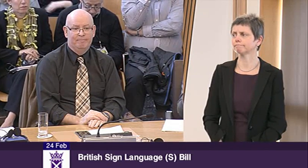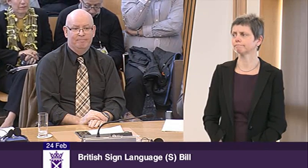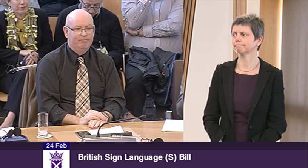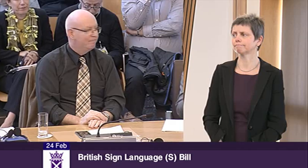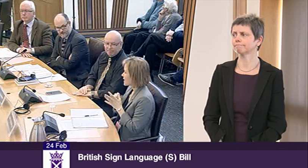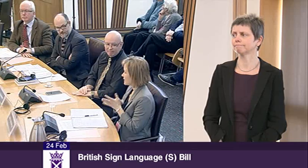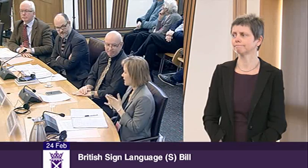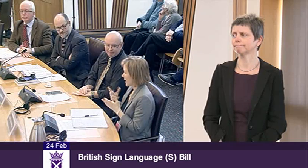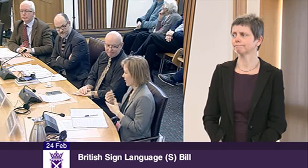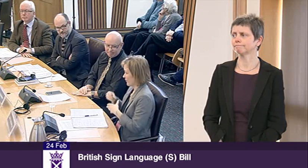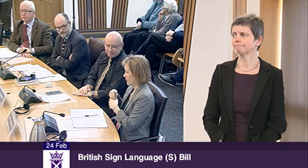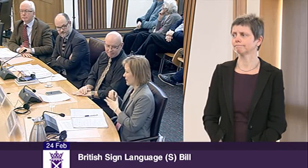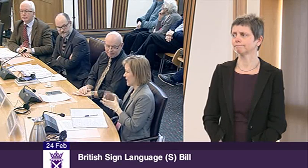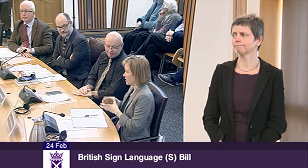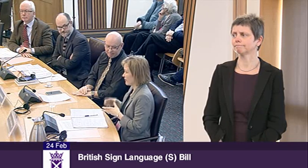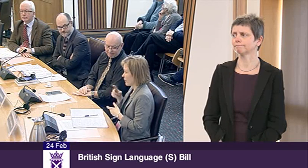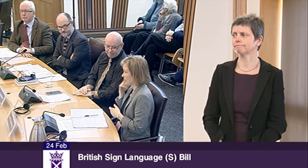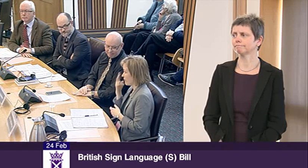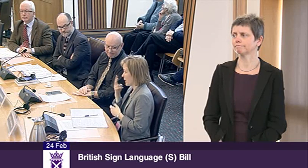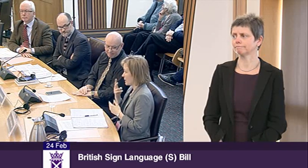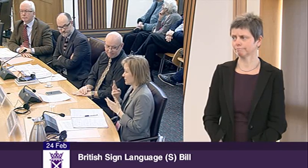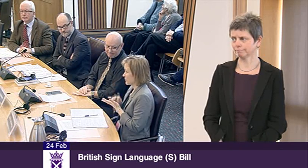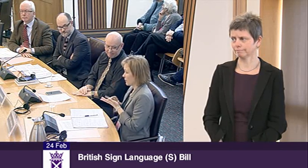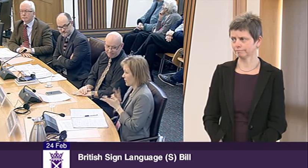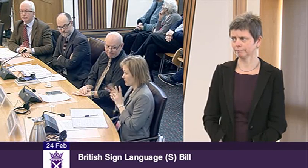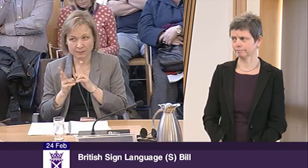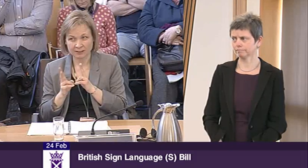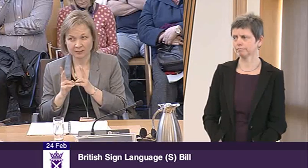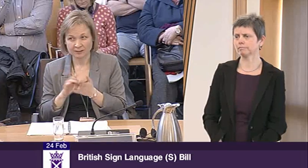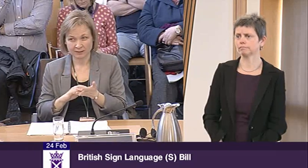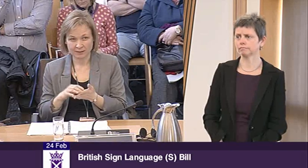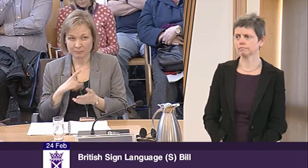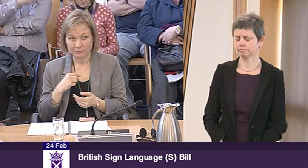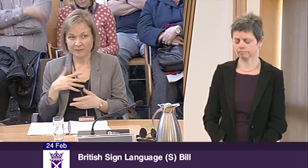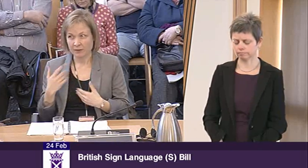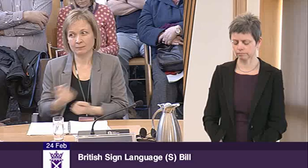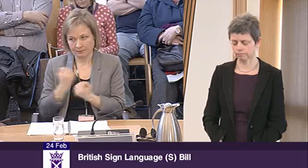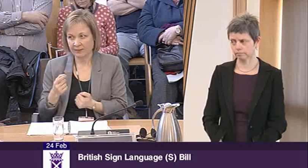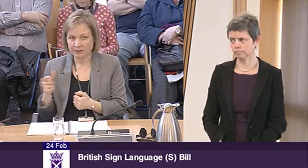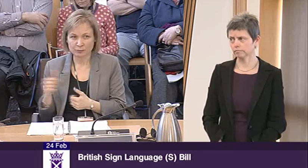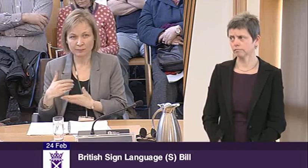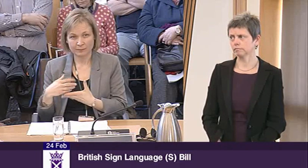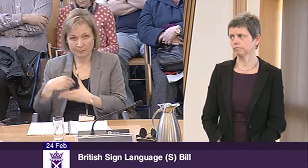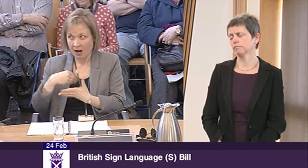Carly Brownlie: SASLI also has a group of deafblind interpreters and we feel strongly